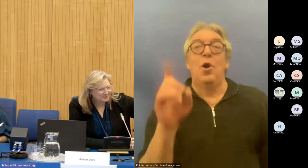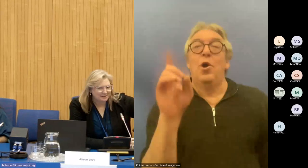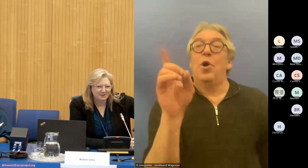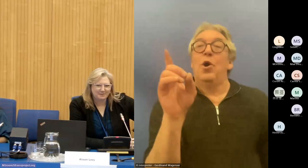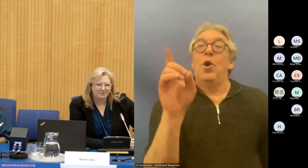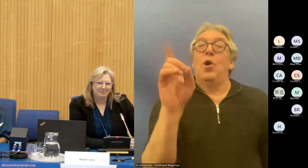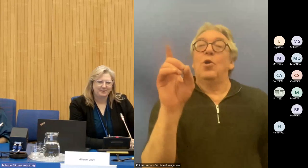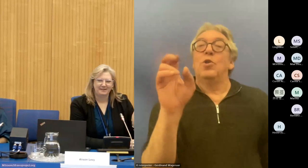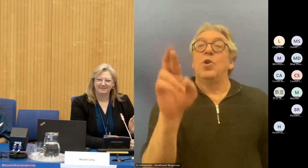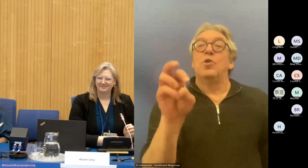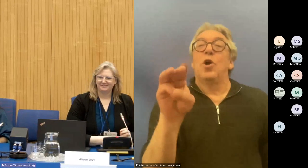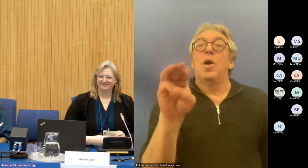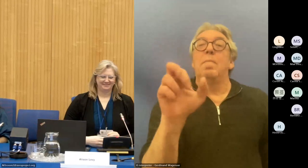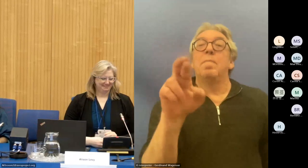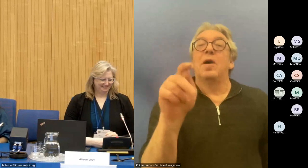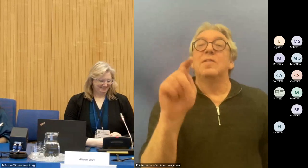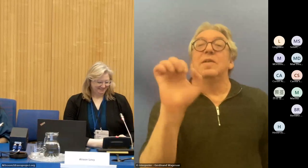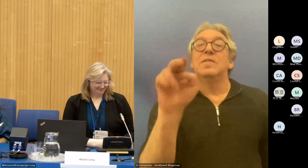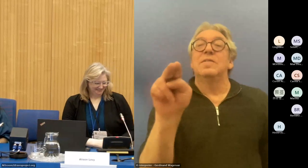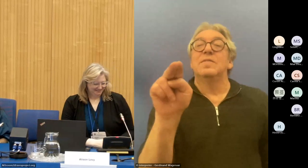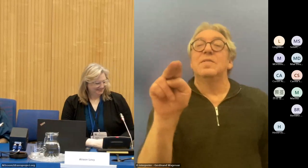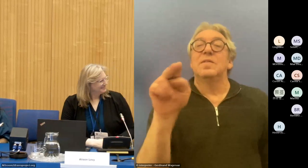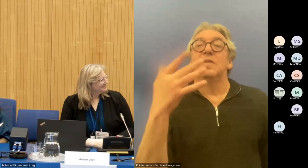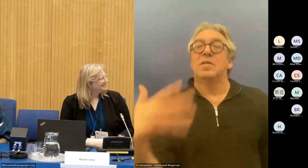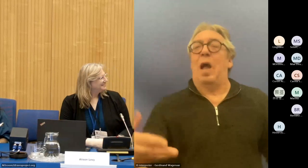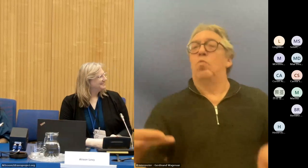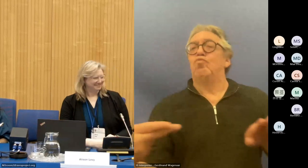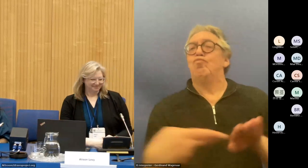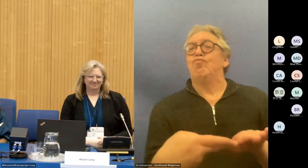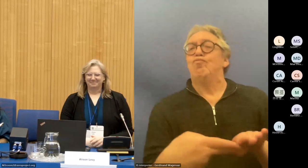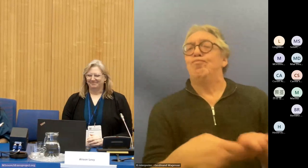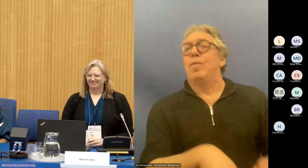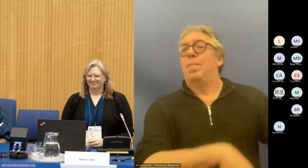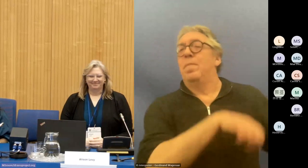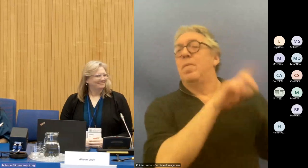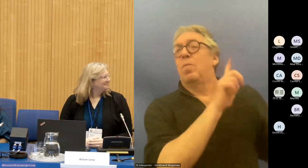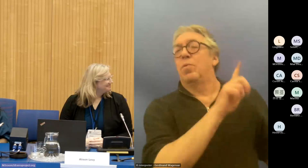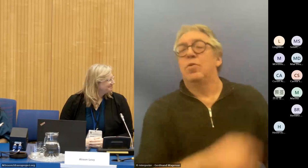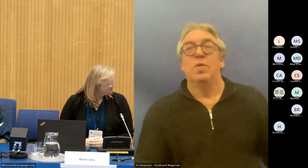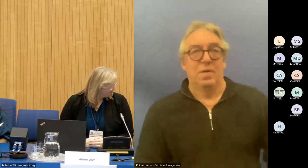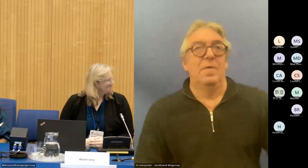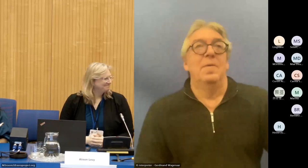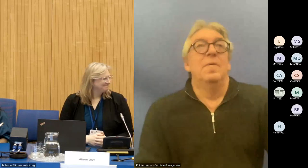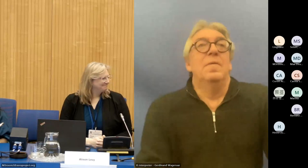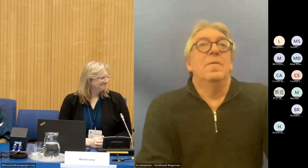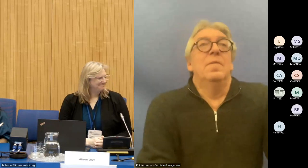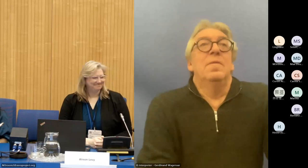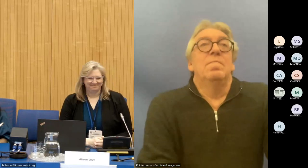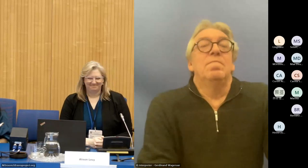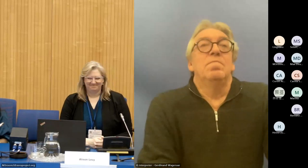is below the PowerPoint now. SPEAKER: